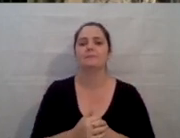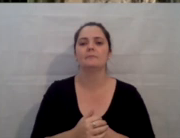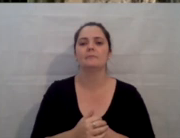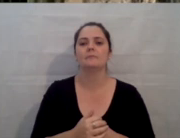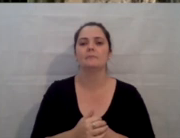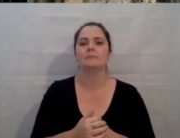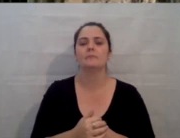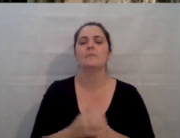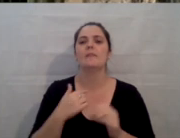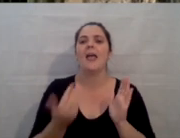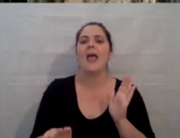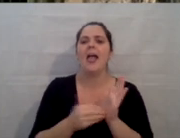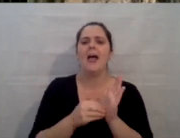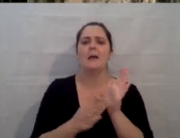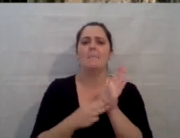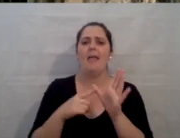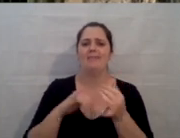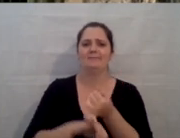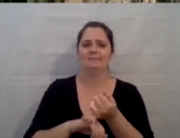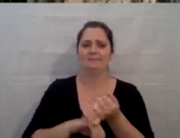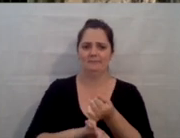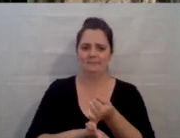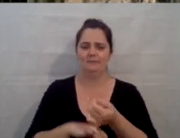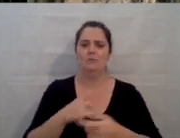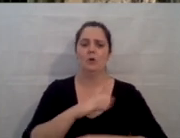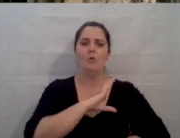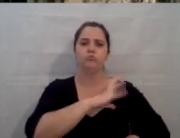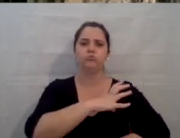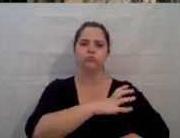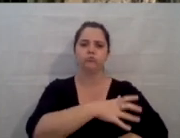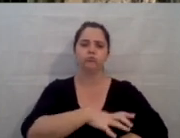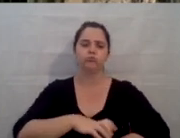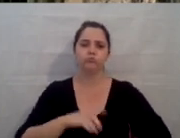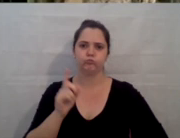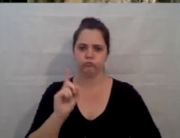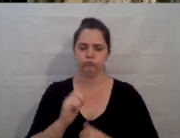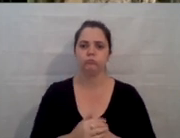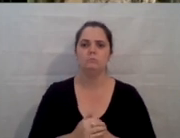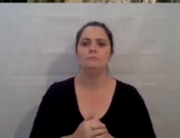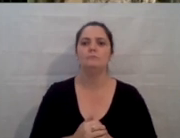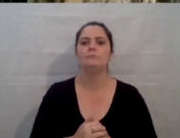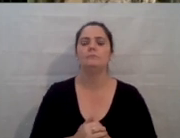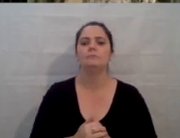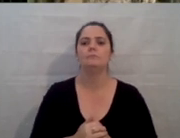to start massing in. Okay there's the mass of the arm there, to the forearm,